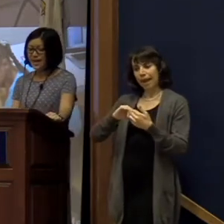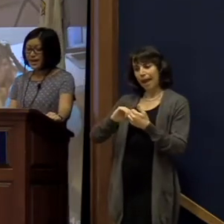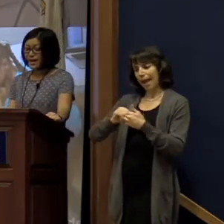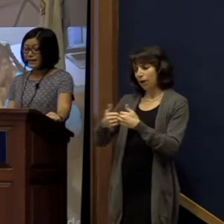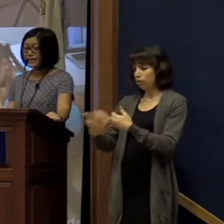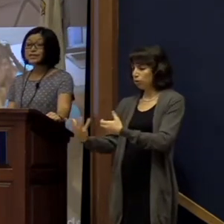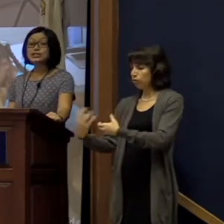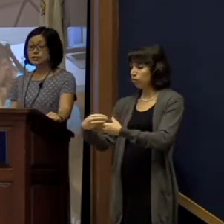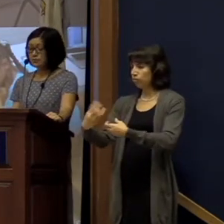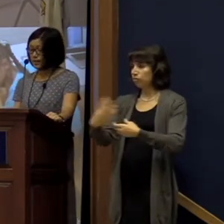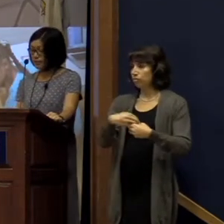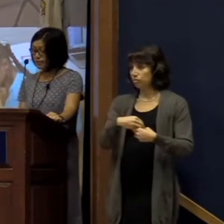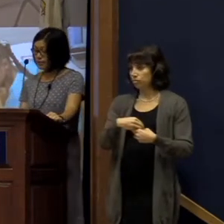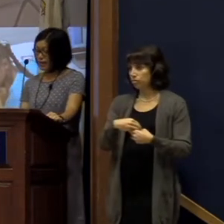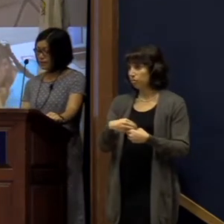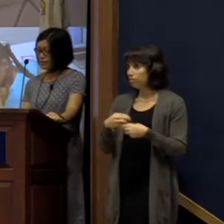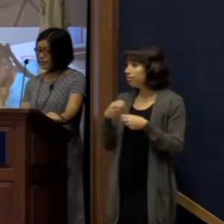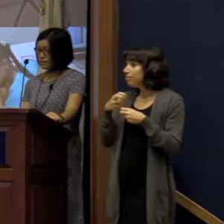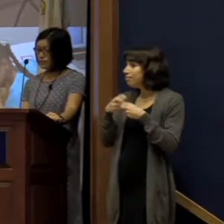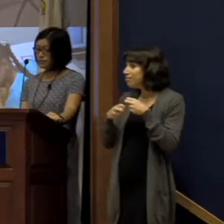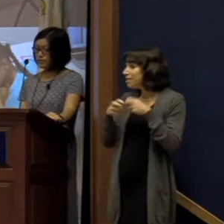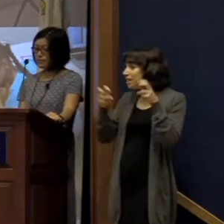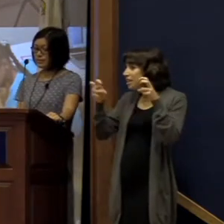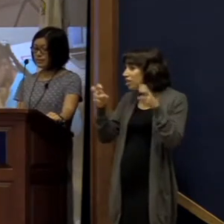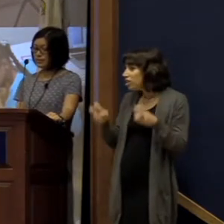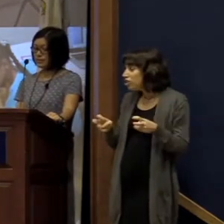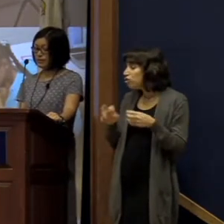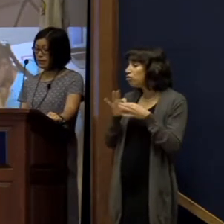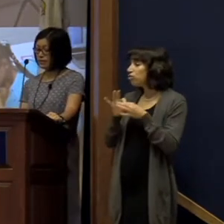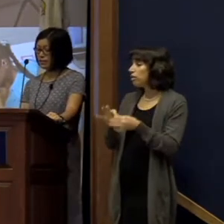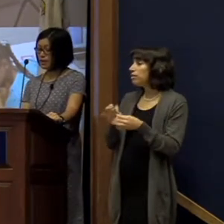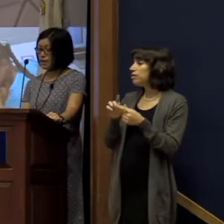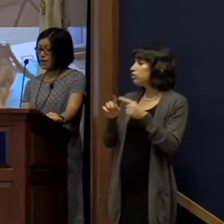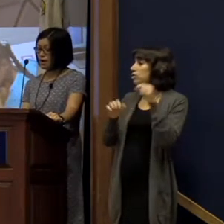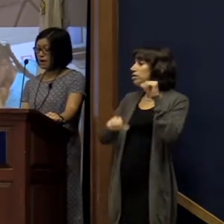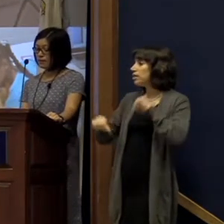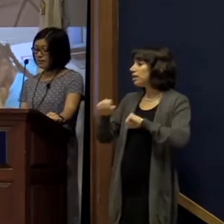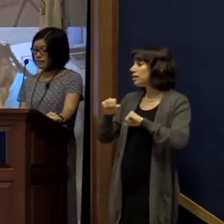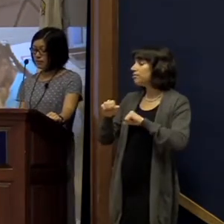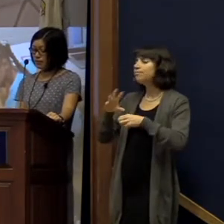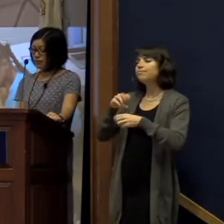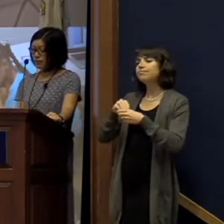The issues relevant to science include community specific knowledge on the structure of play